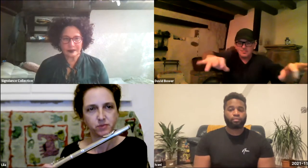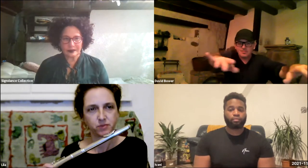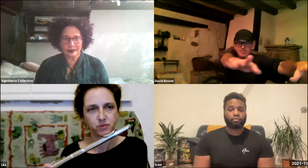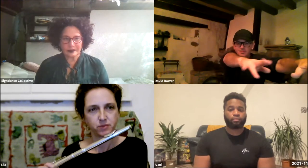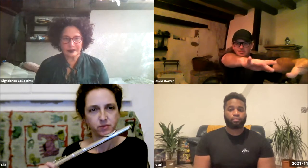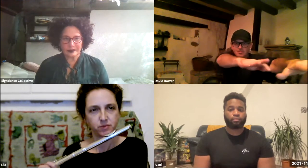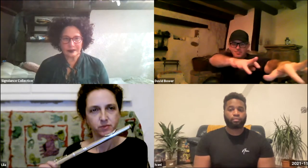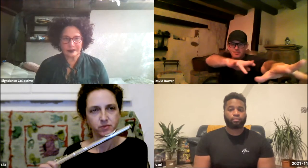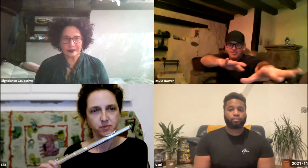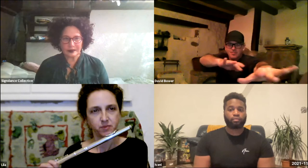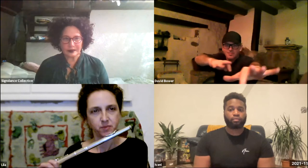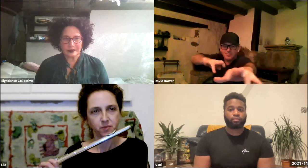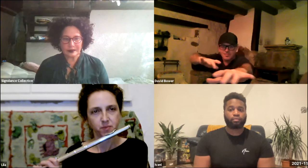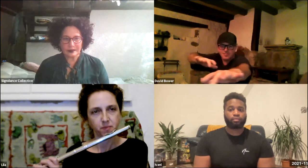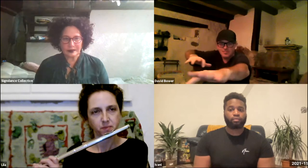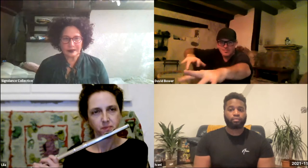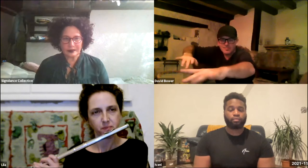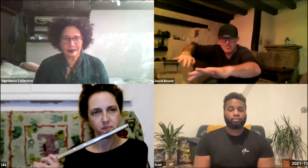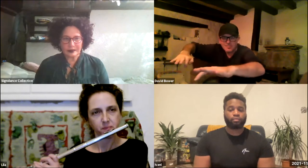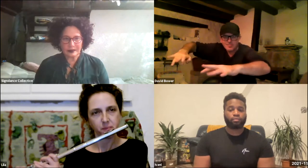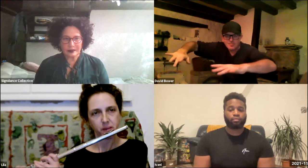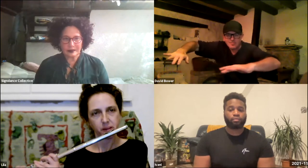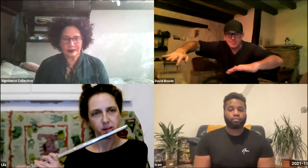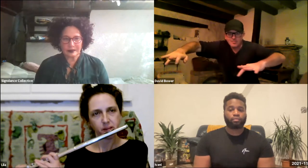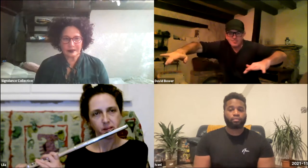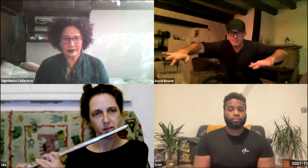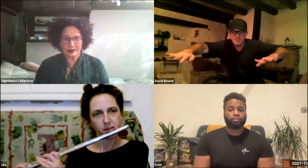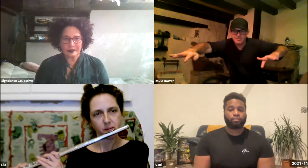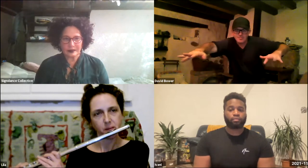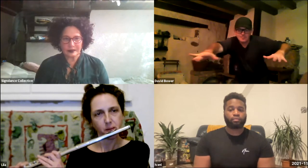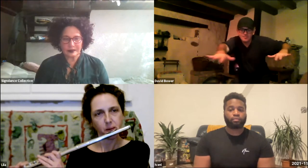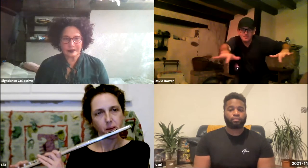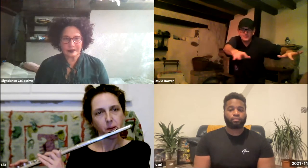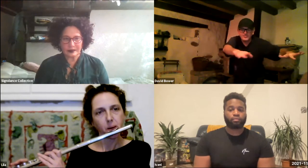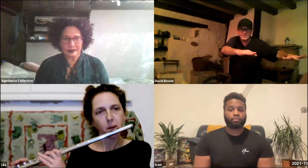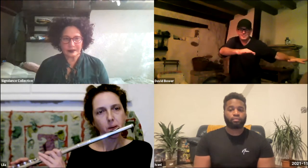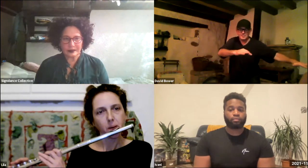Yes.